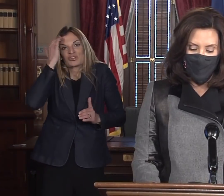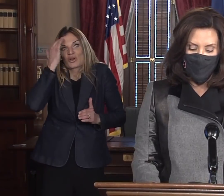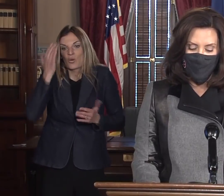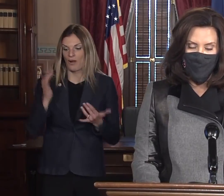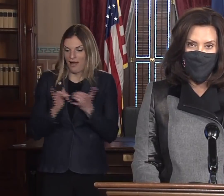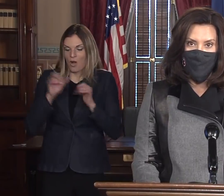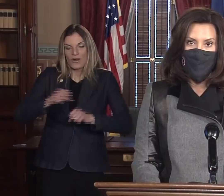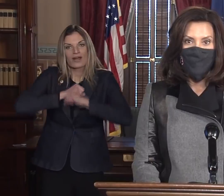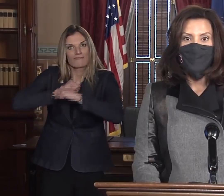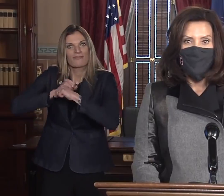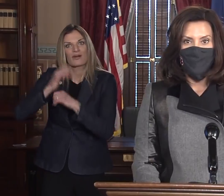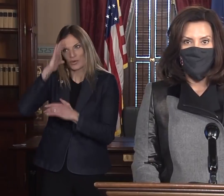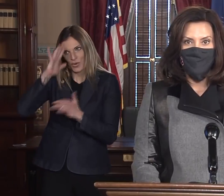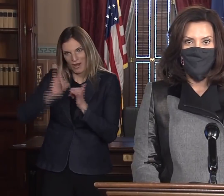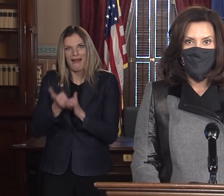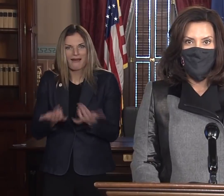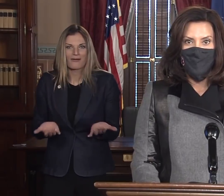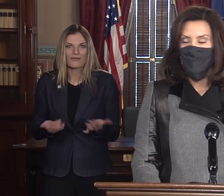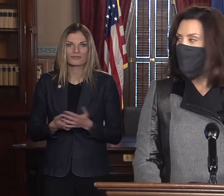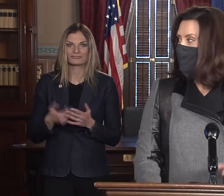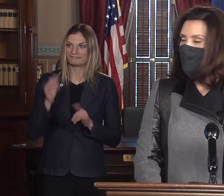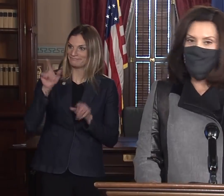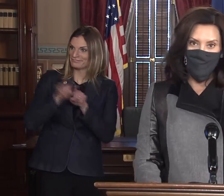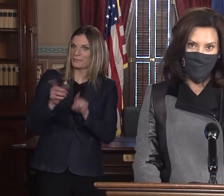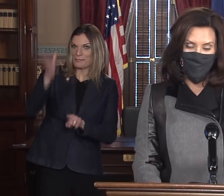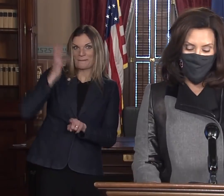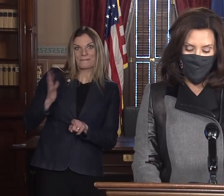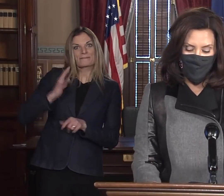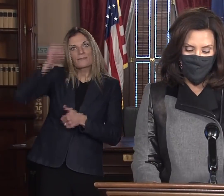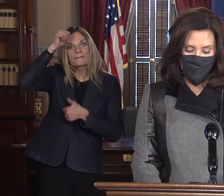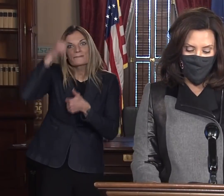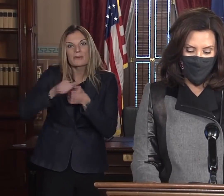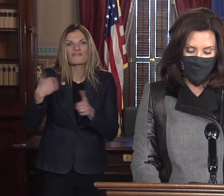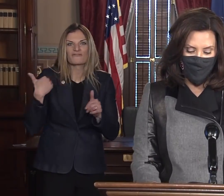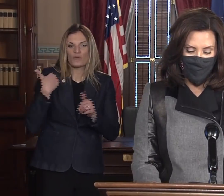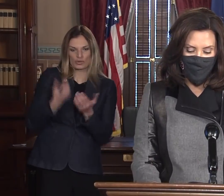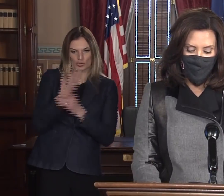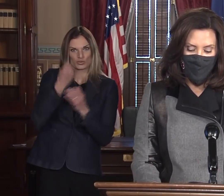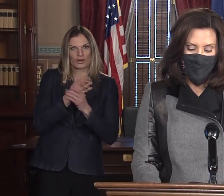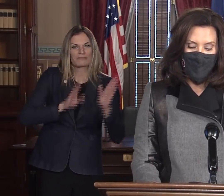TO DO IN THIS MOMENT. THE GOOD NEWS IS THAT WE KNOW WHAT IT'S GOING TO TAKE.